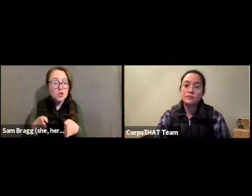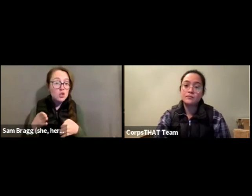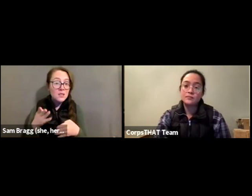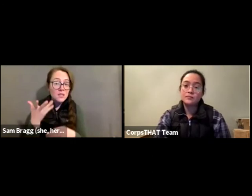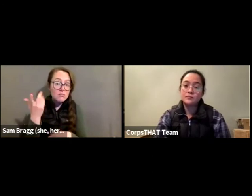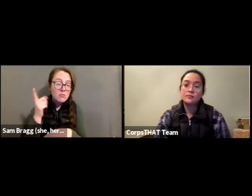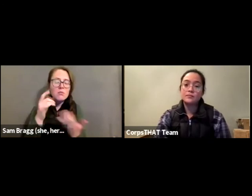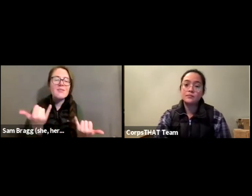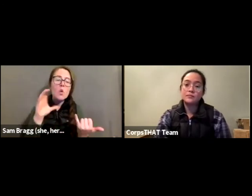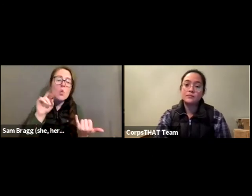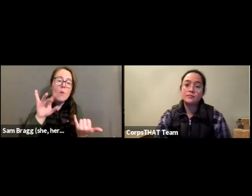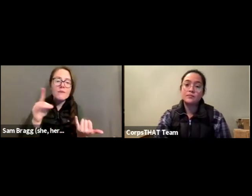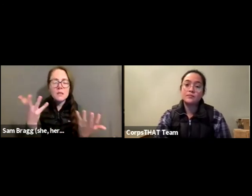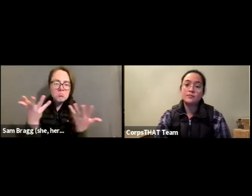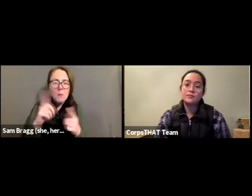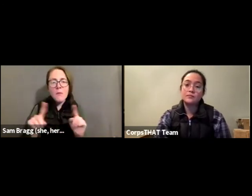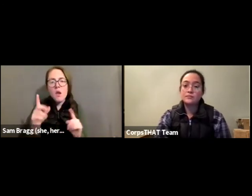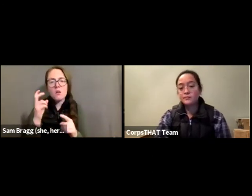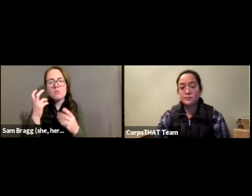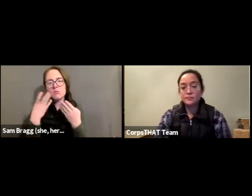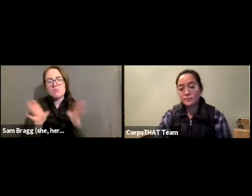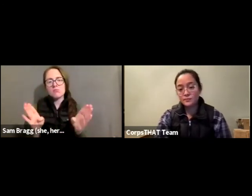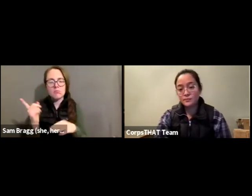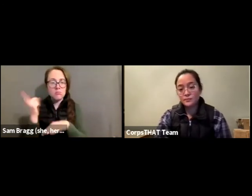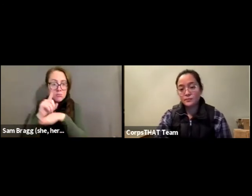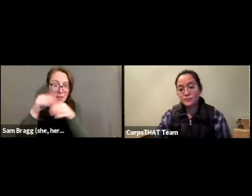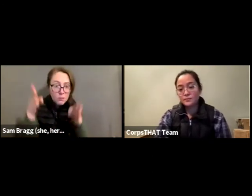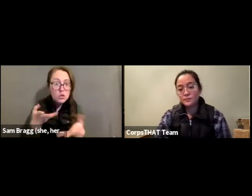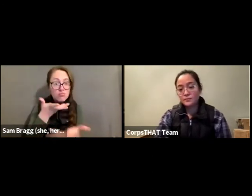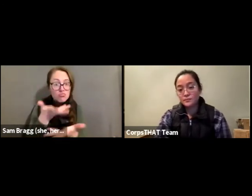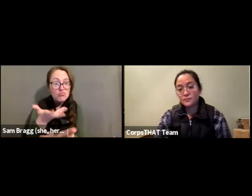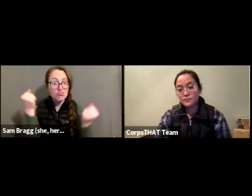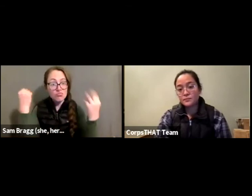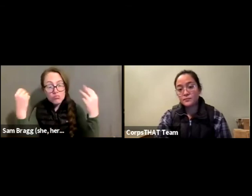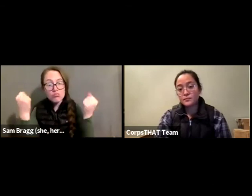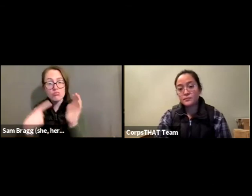get some individuals interested to join this group and go out on the field but in general you know if